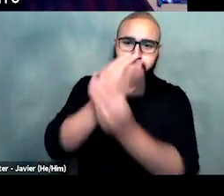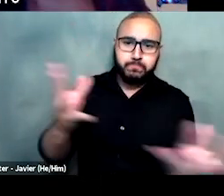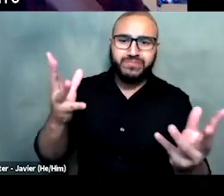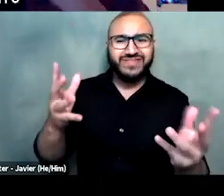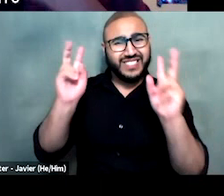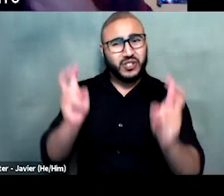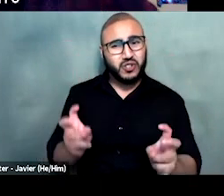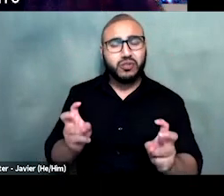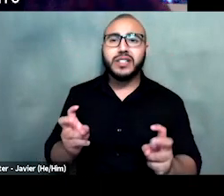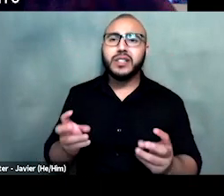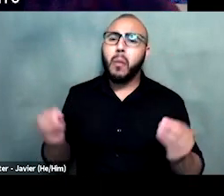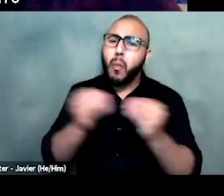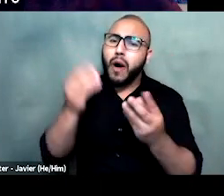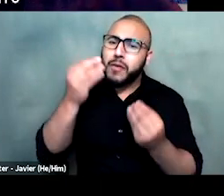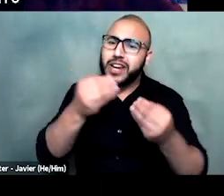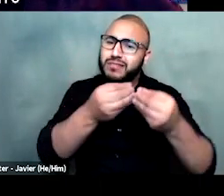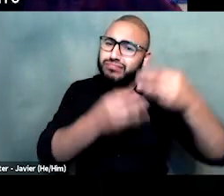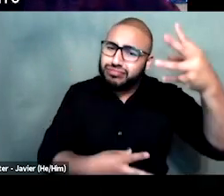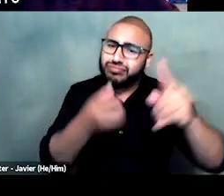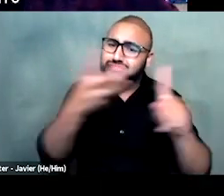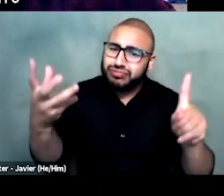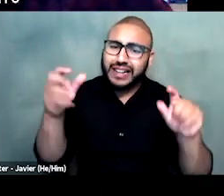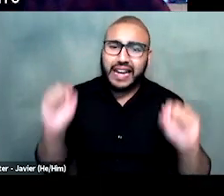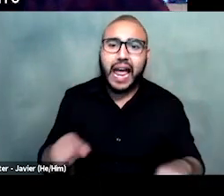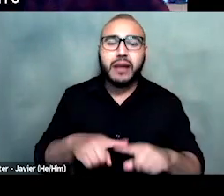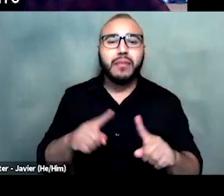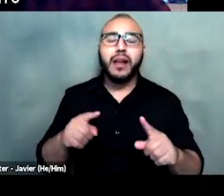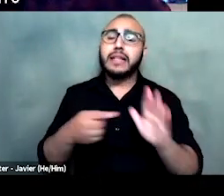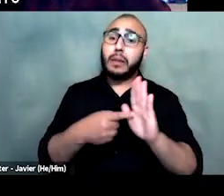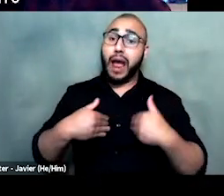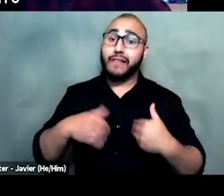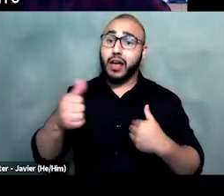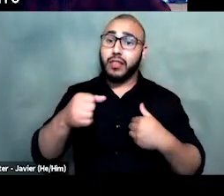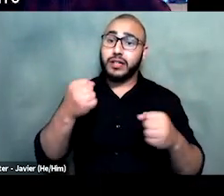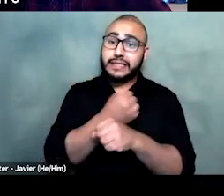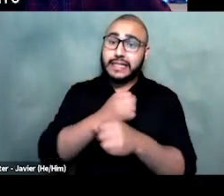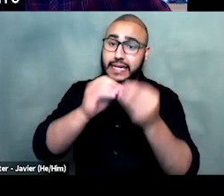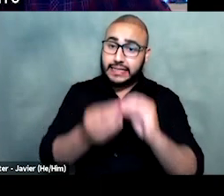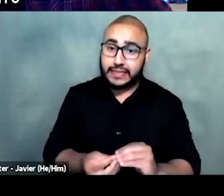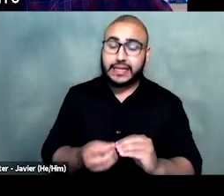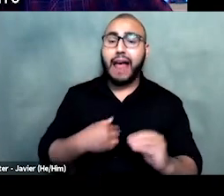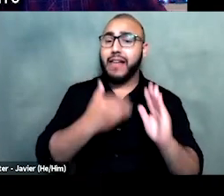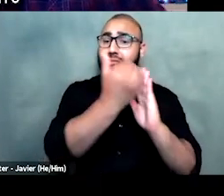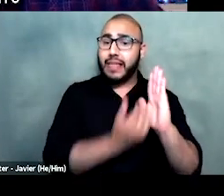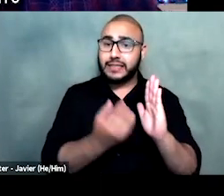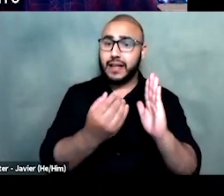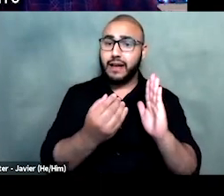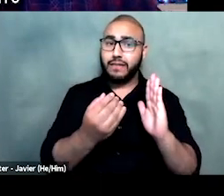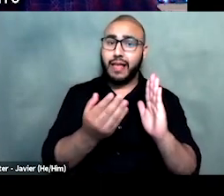as much as I can about this issue. There's just so much more I can talk about. Ther really, really is. I have some oth r statistics her